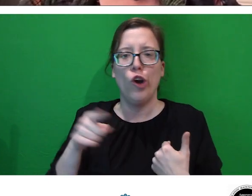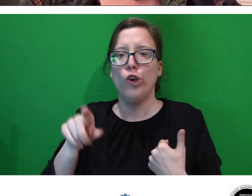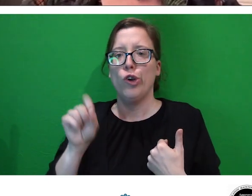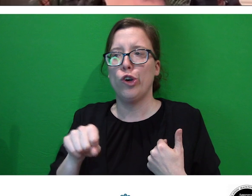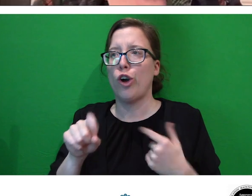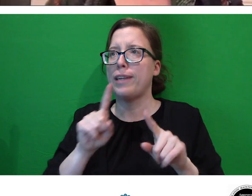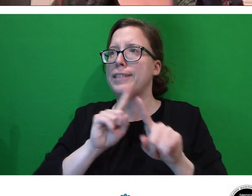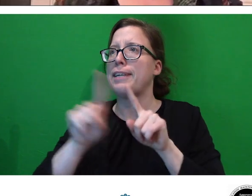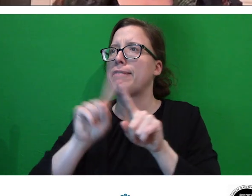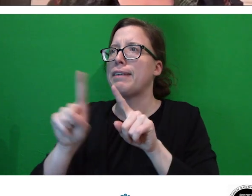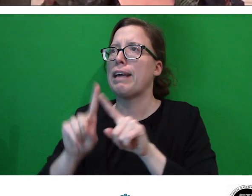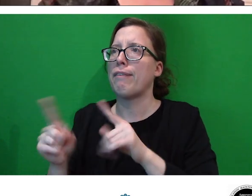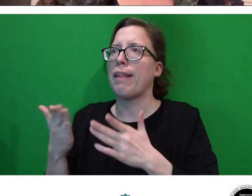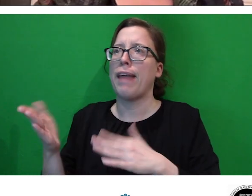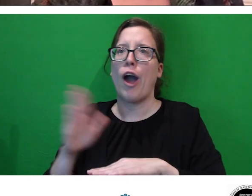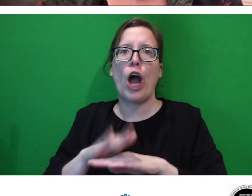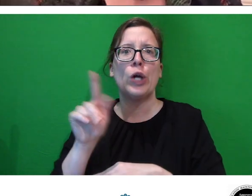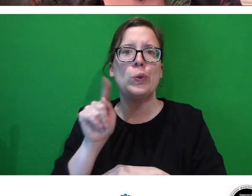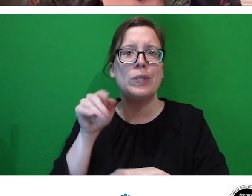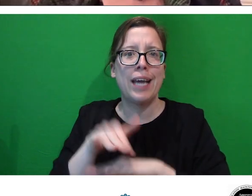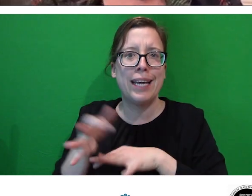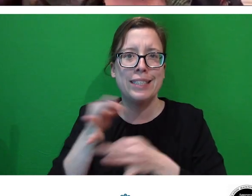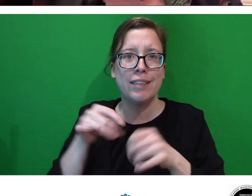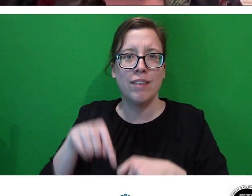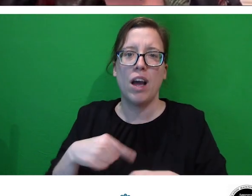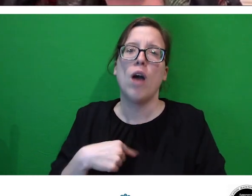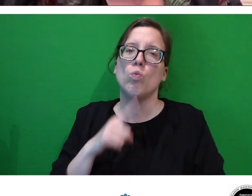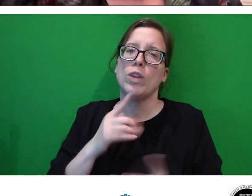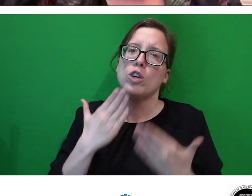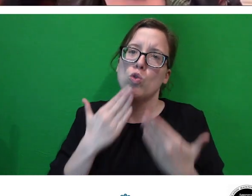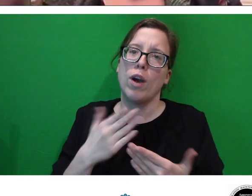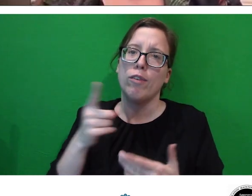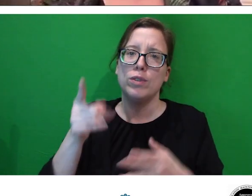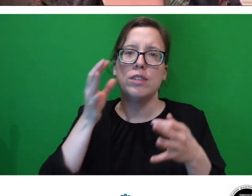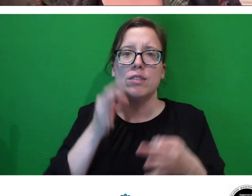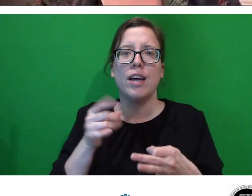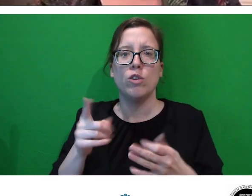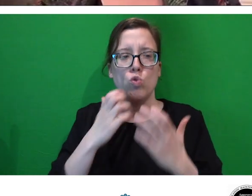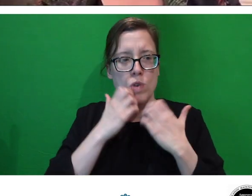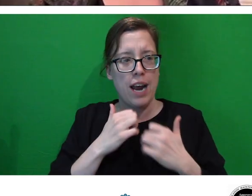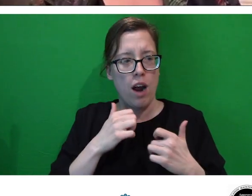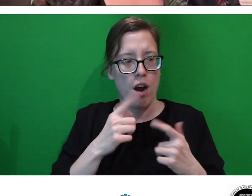and Jen and me for this hour and a half tonight. After you work all day, you're tired. You could